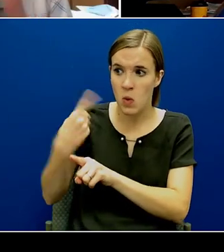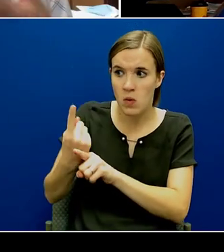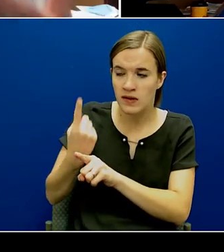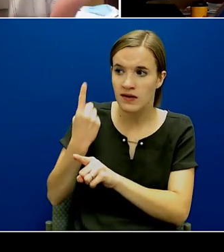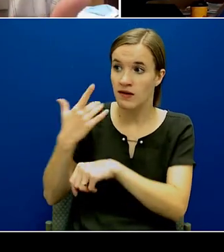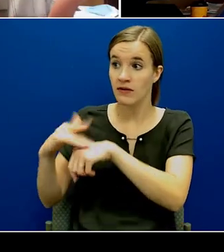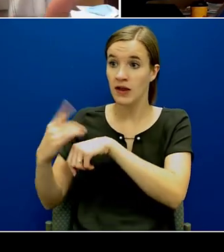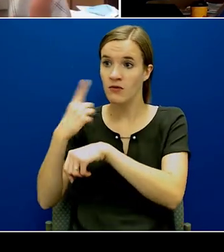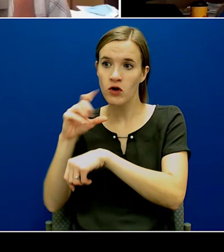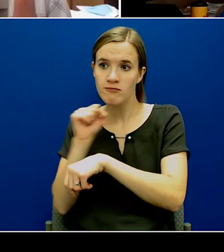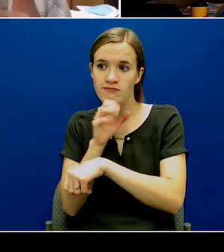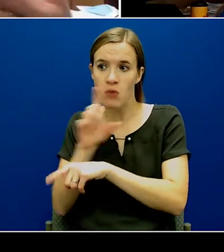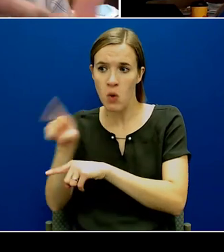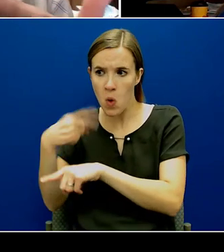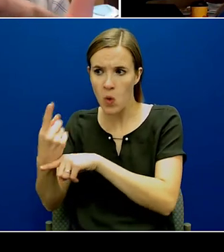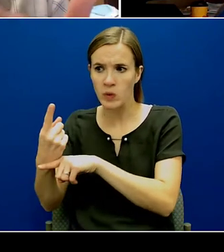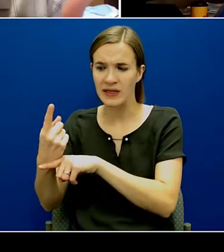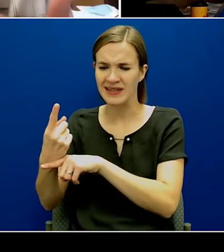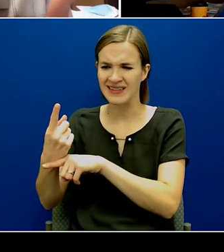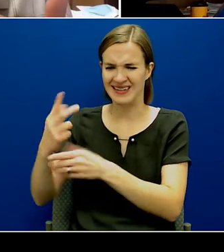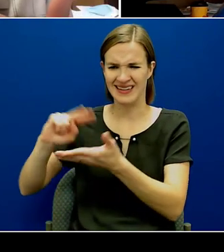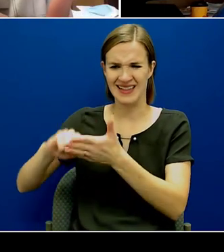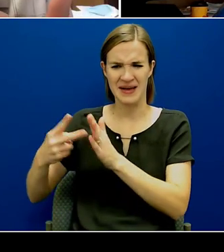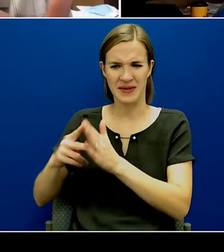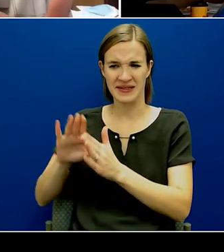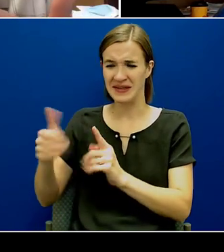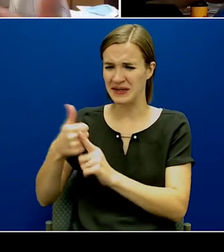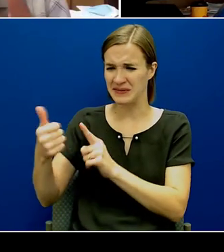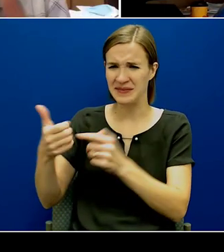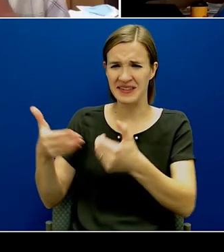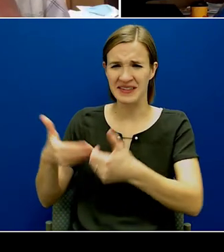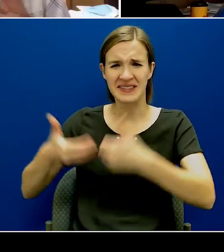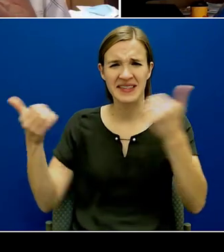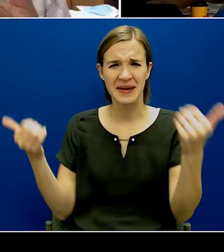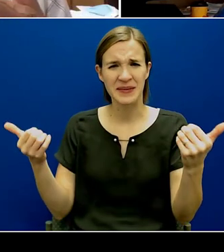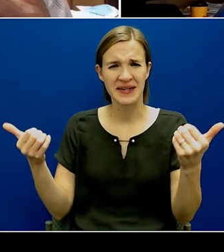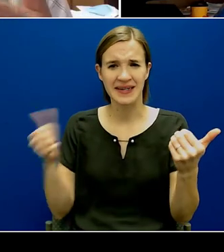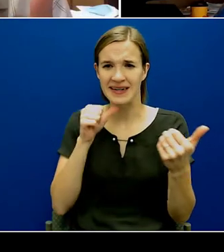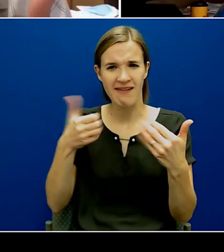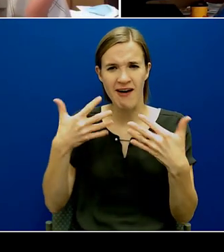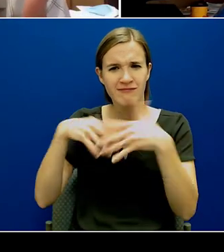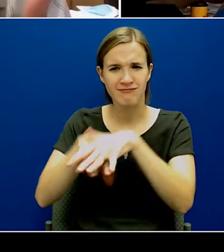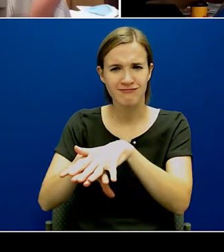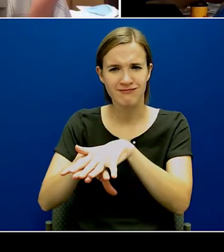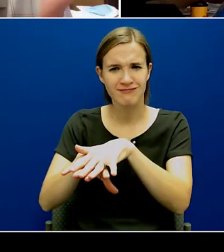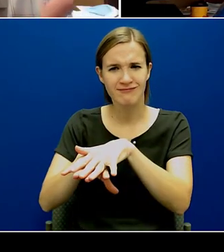regulations, they actually define specialized transportation as transportation for those